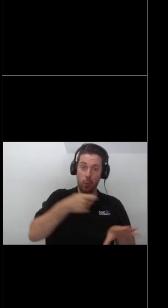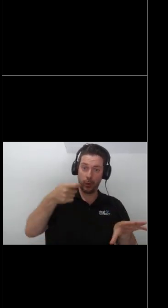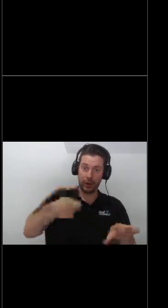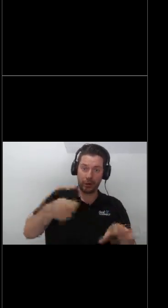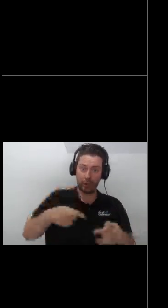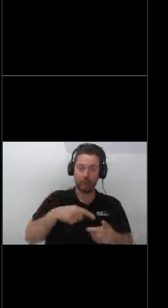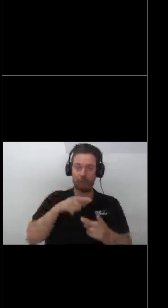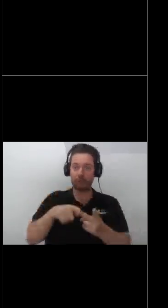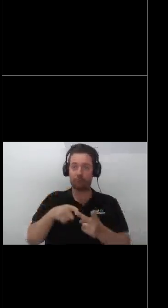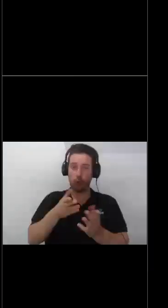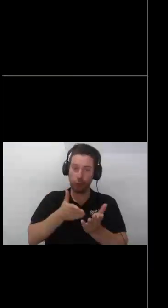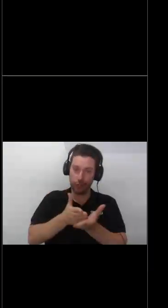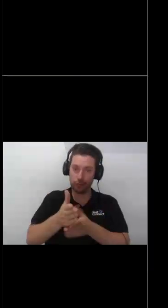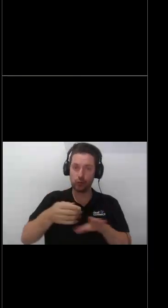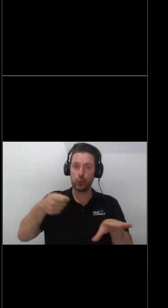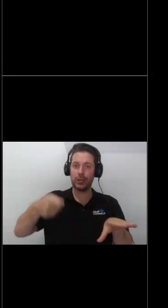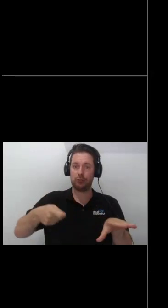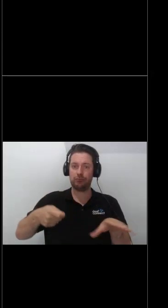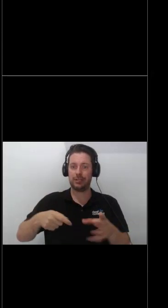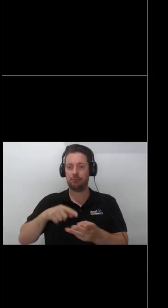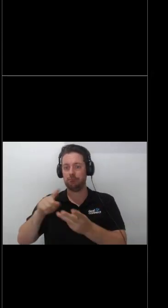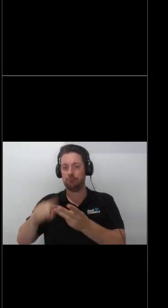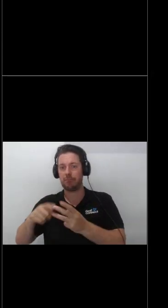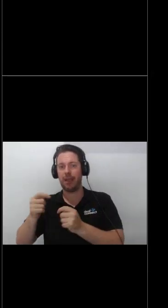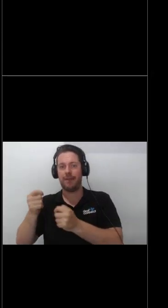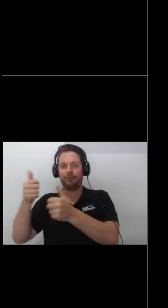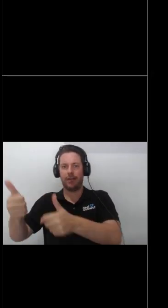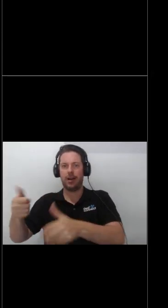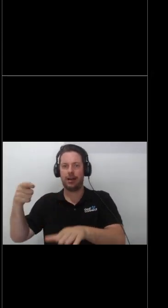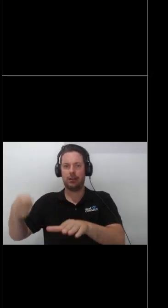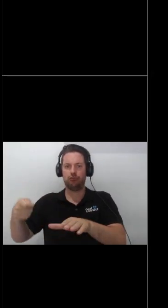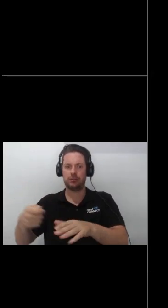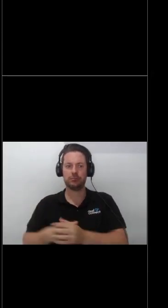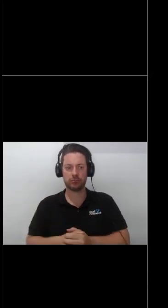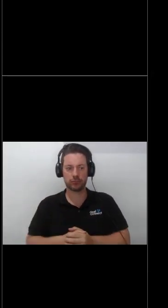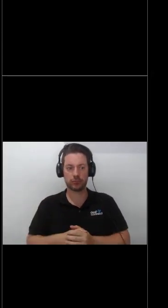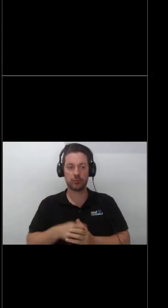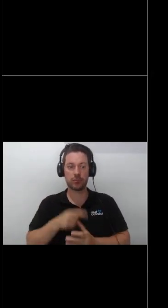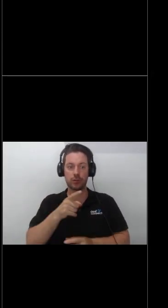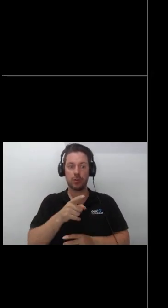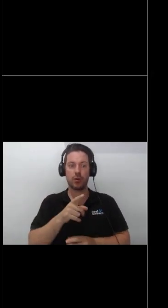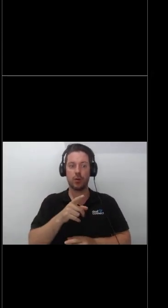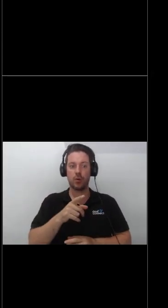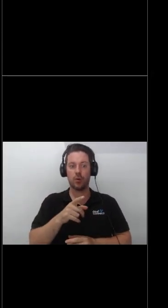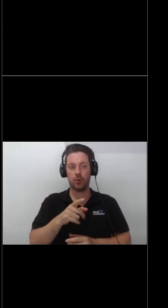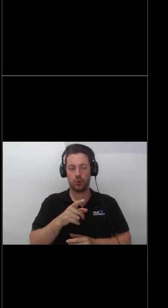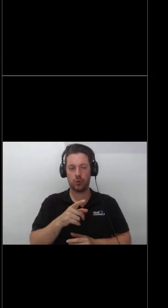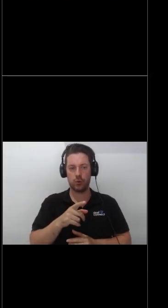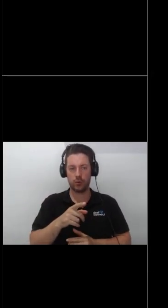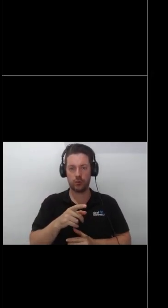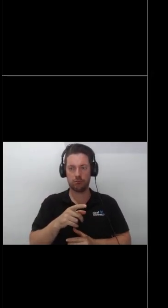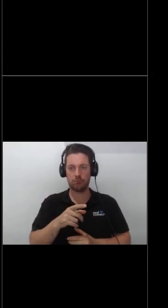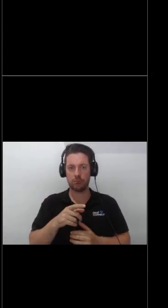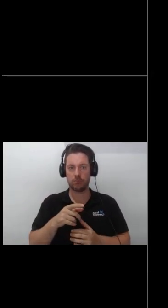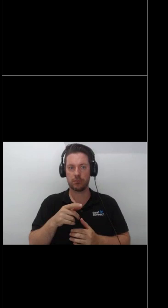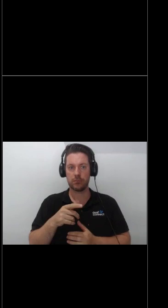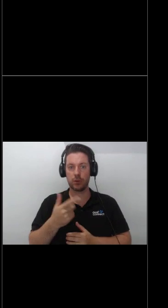So in terms of for the hearing, I just wanted to talk about approaching the jurisdiction generally, things like notices of the hearings,